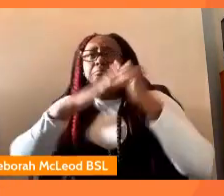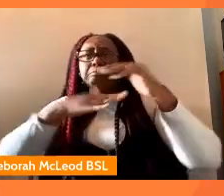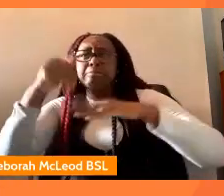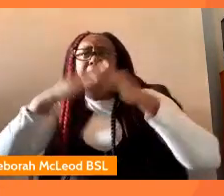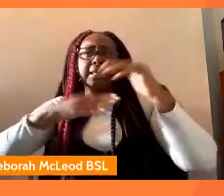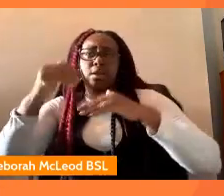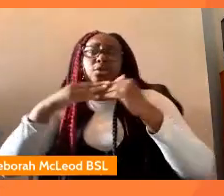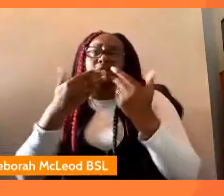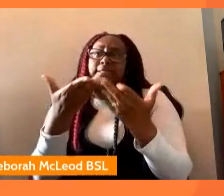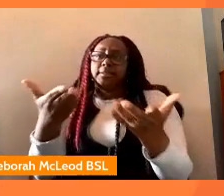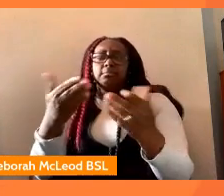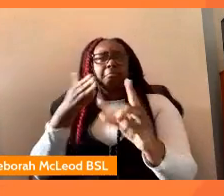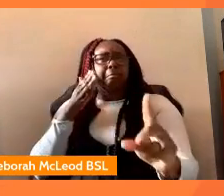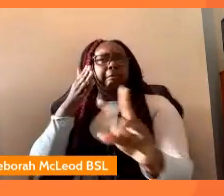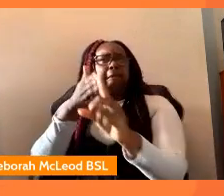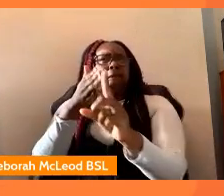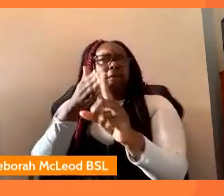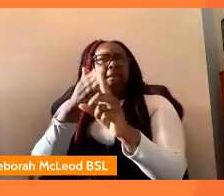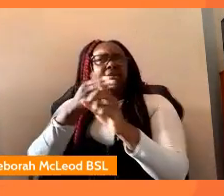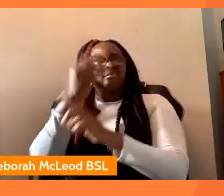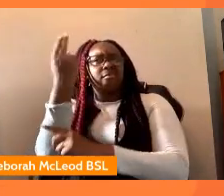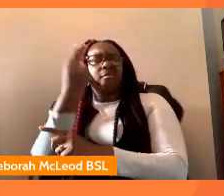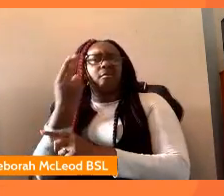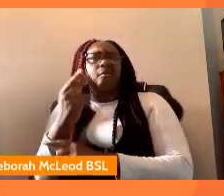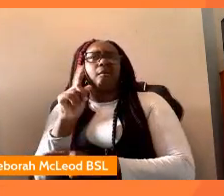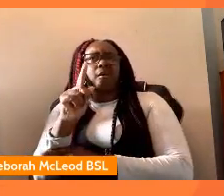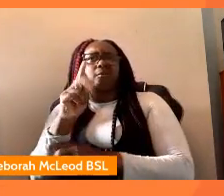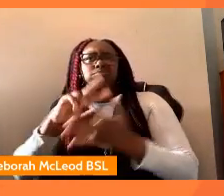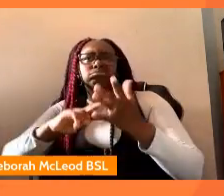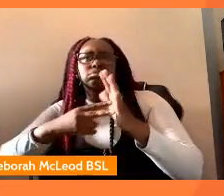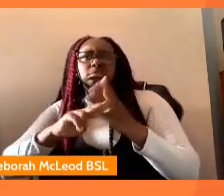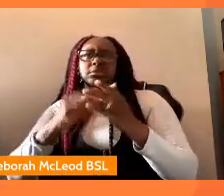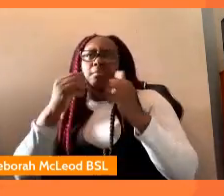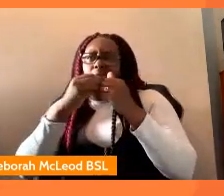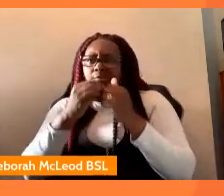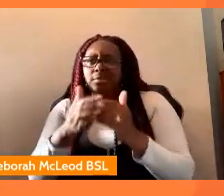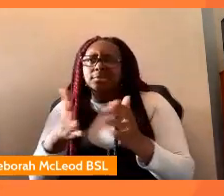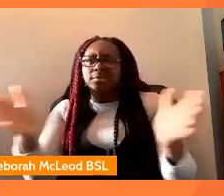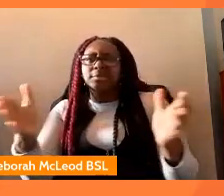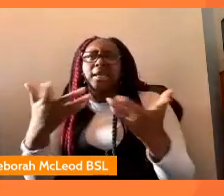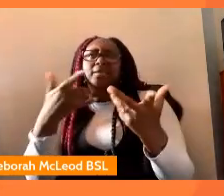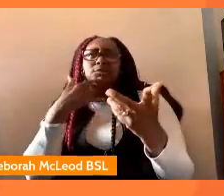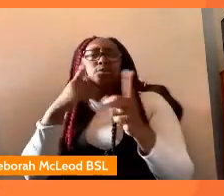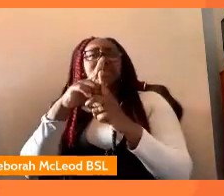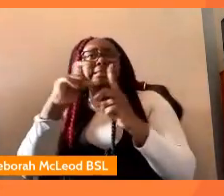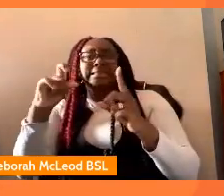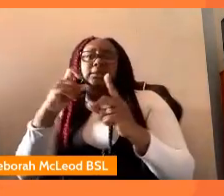The aims for many arts organisations is to extend those connections to their digital work.